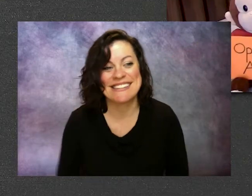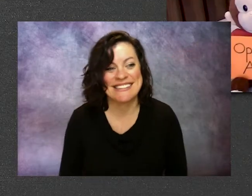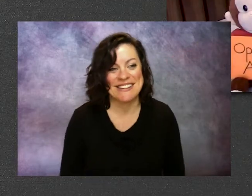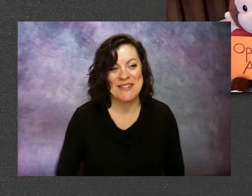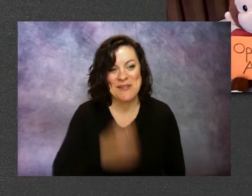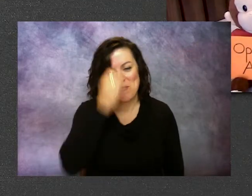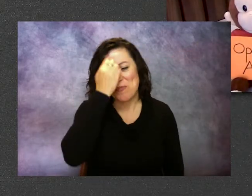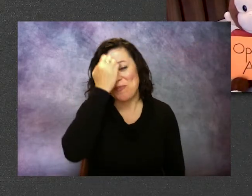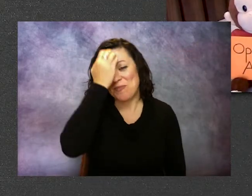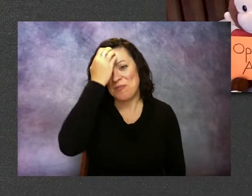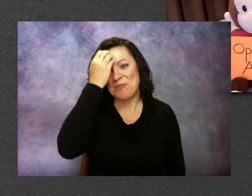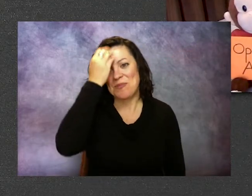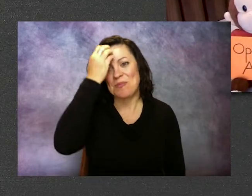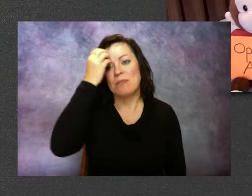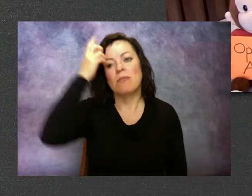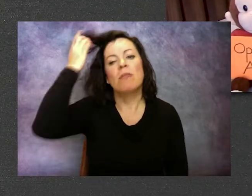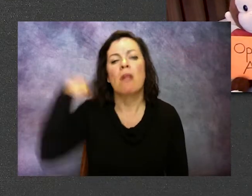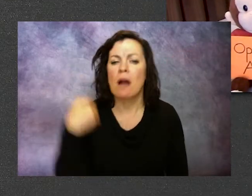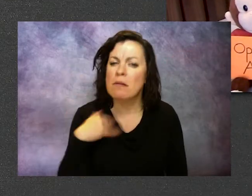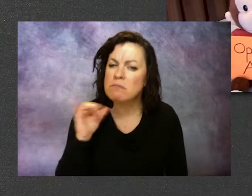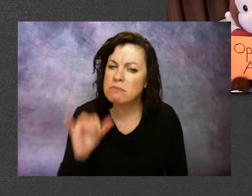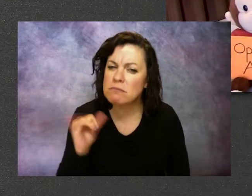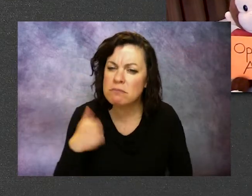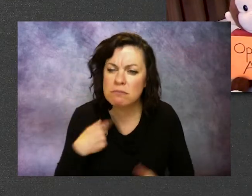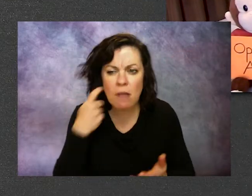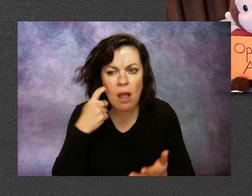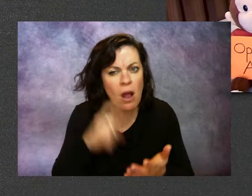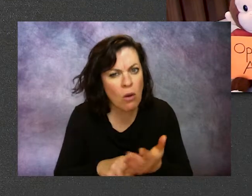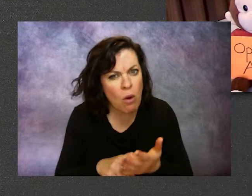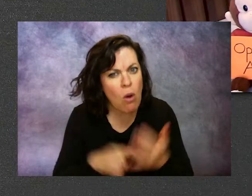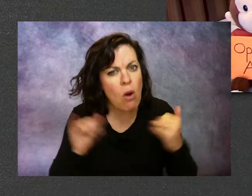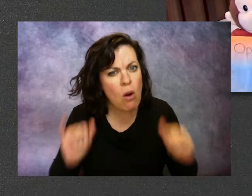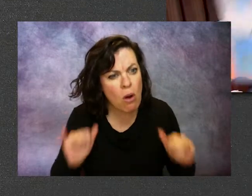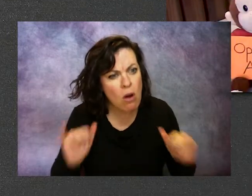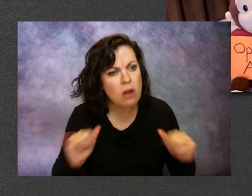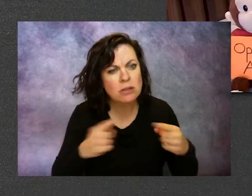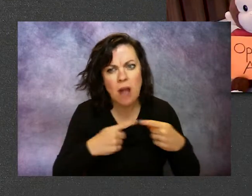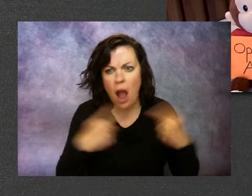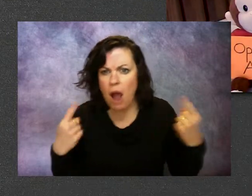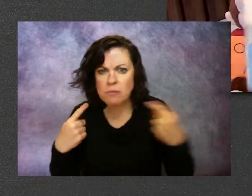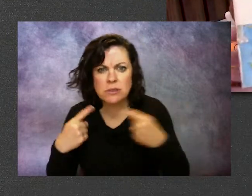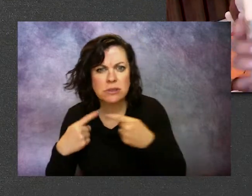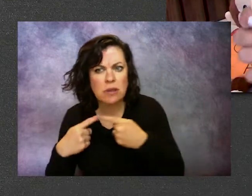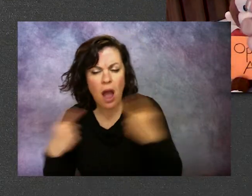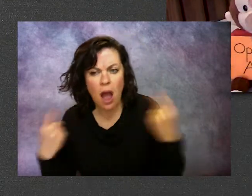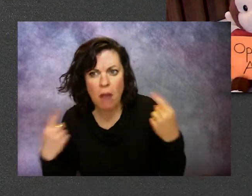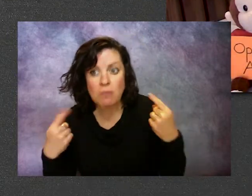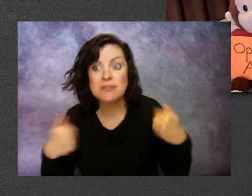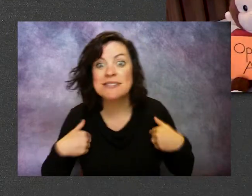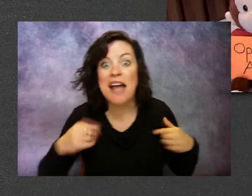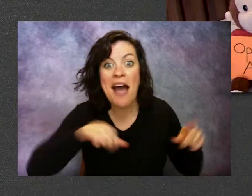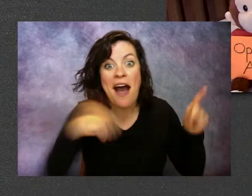You know, I'm starting to notice that opposites are everywhere. I was just about to share another story with you, then I was like, "Wow, I've had this book